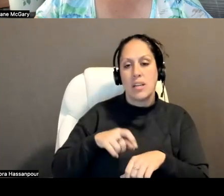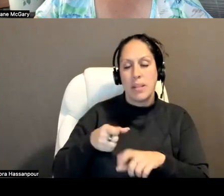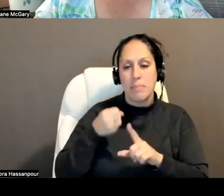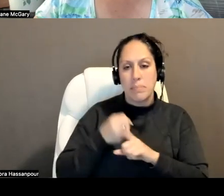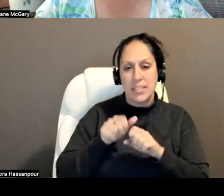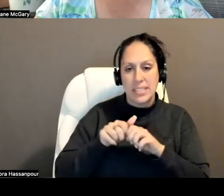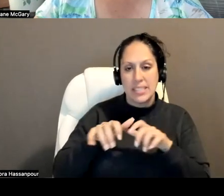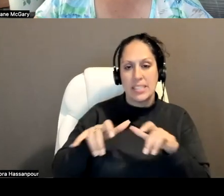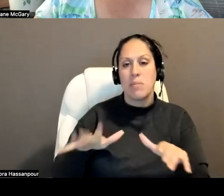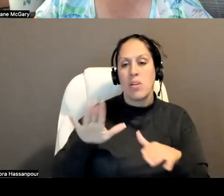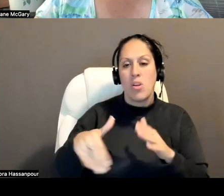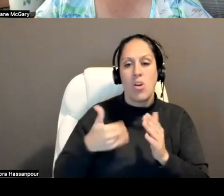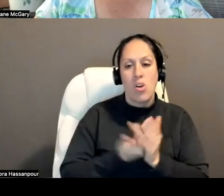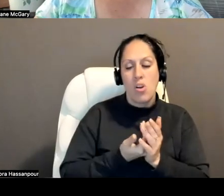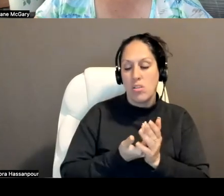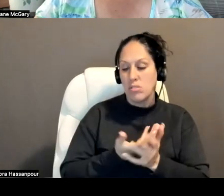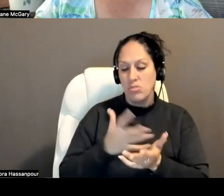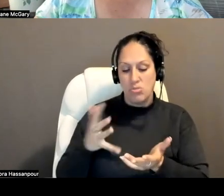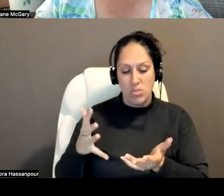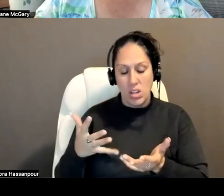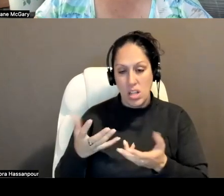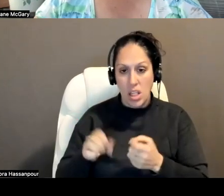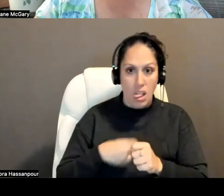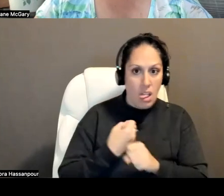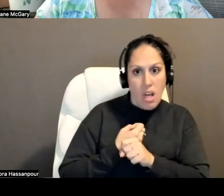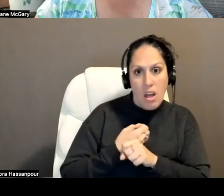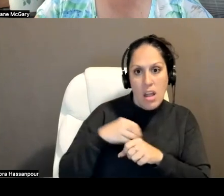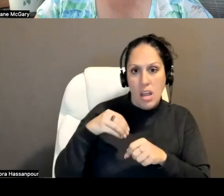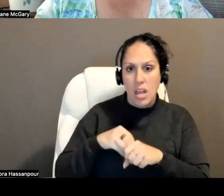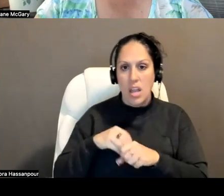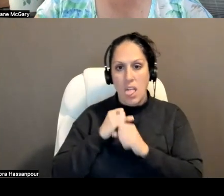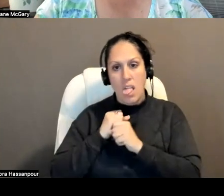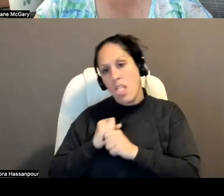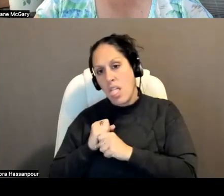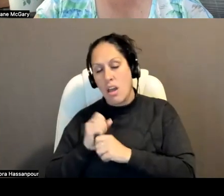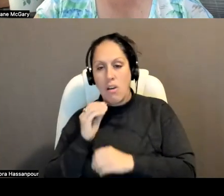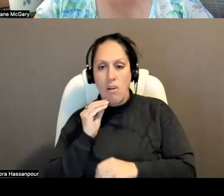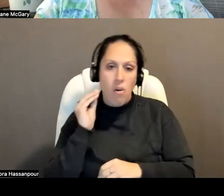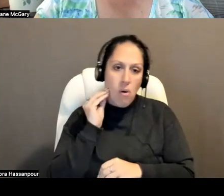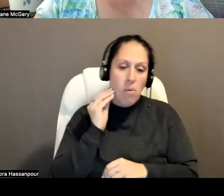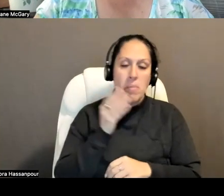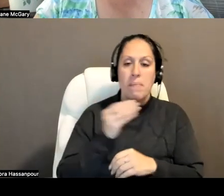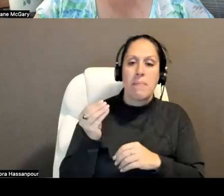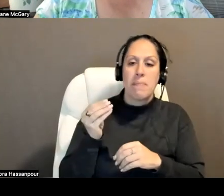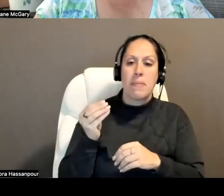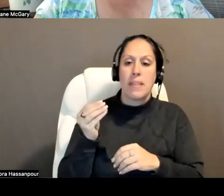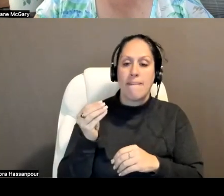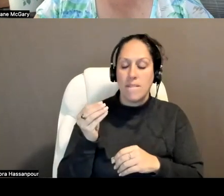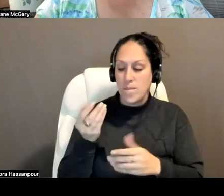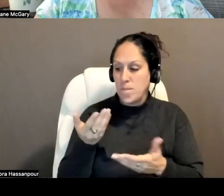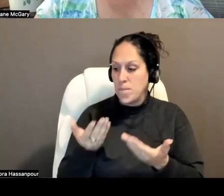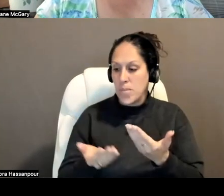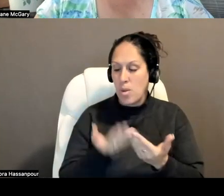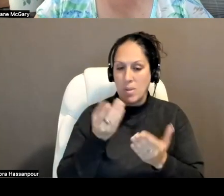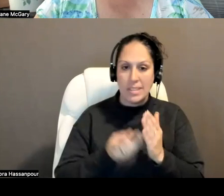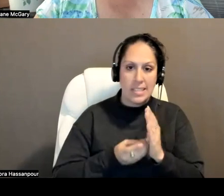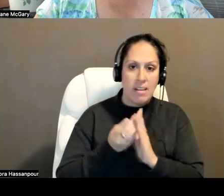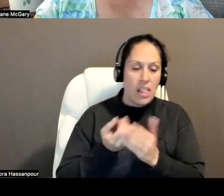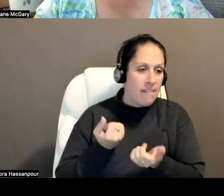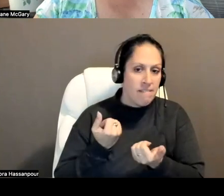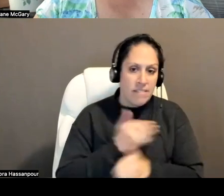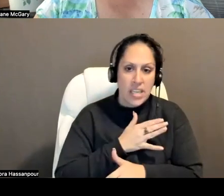where we're all sort of locked in to our own homes. And uh, and almost developing a fear of